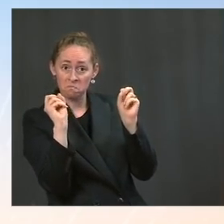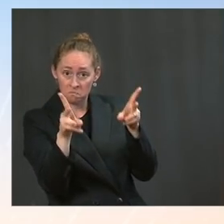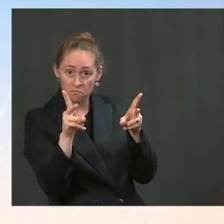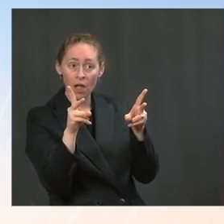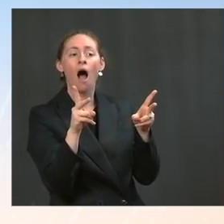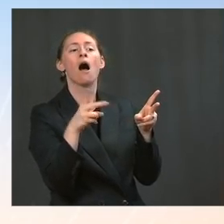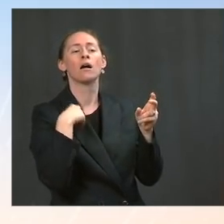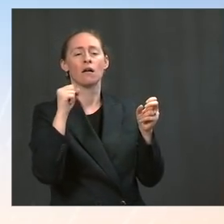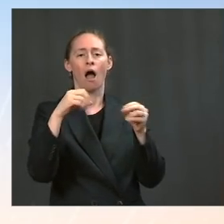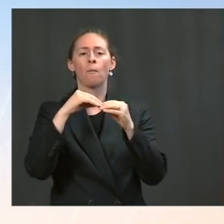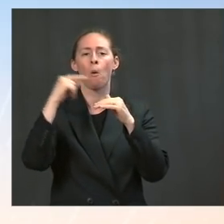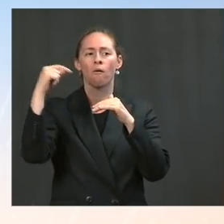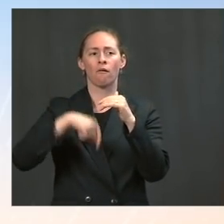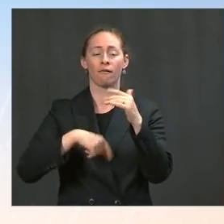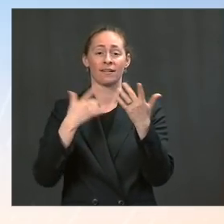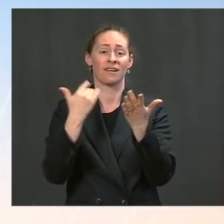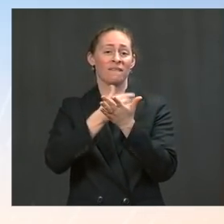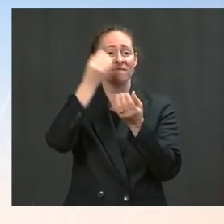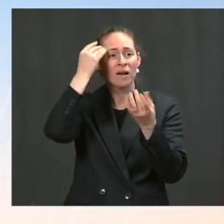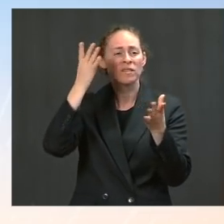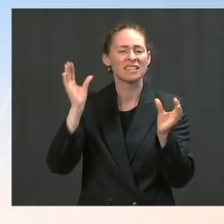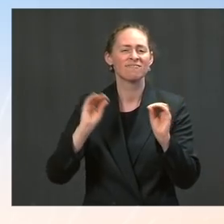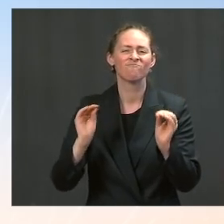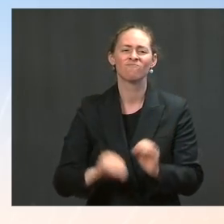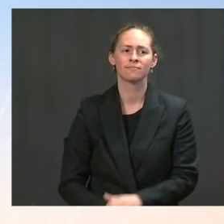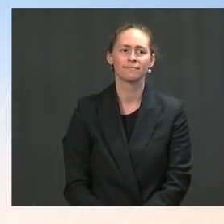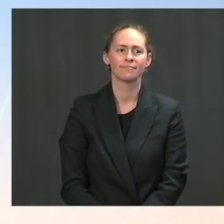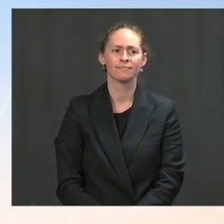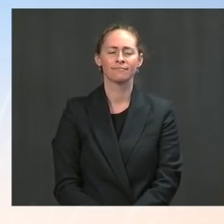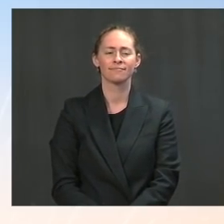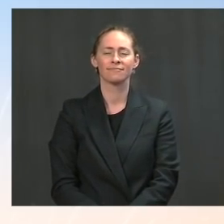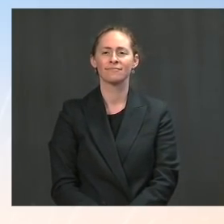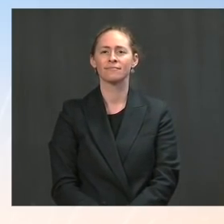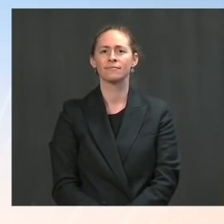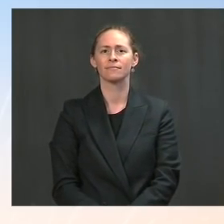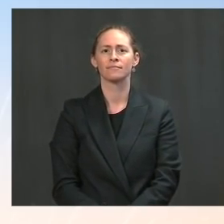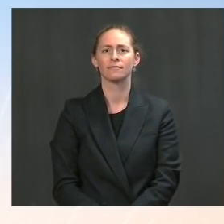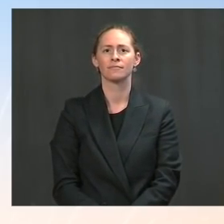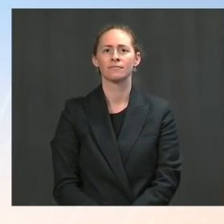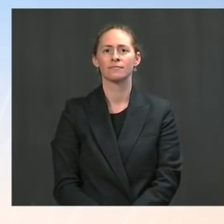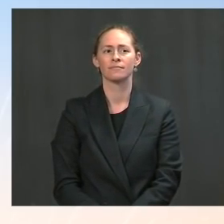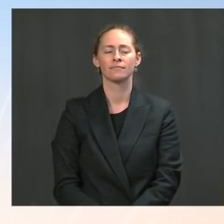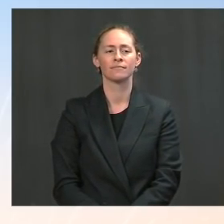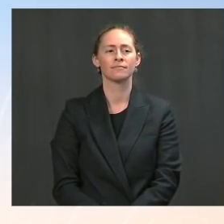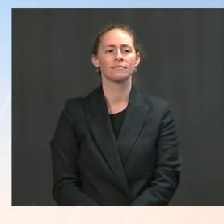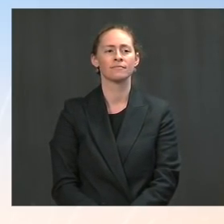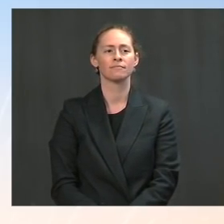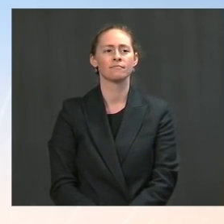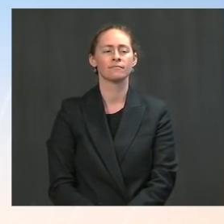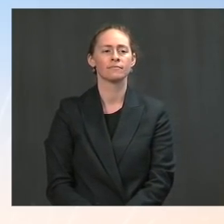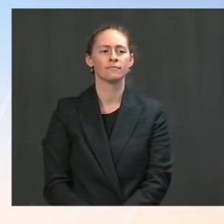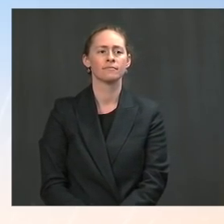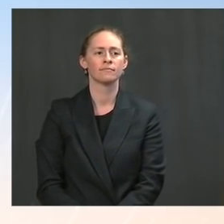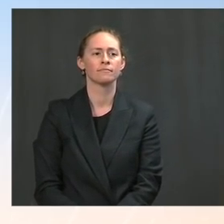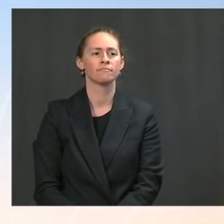to provide to you today. >> The Press: Jen -- Ms. Psaki: Oh, I'm sorry. Go ahead. The Press: Yes. What can Africa expect from this administration